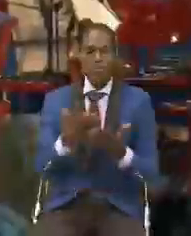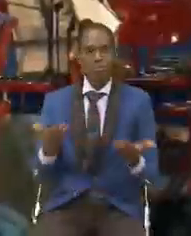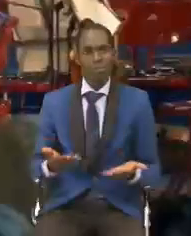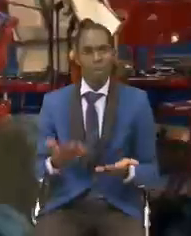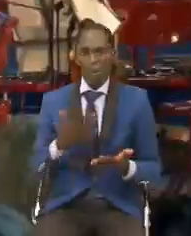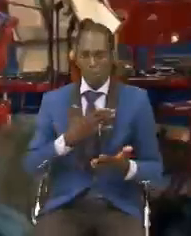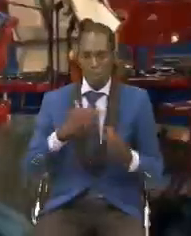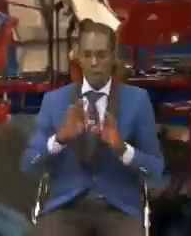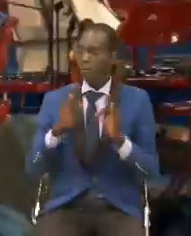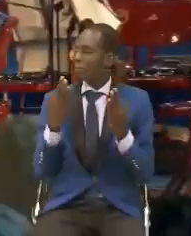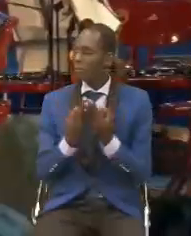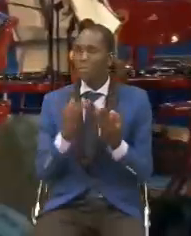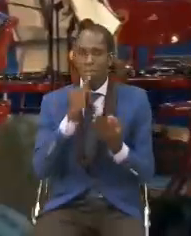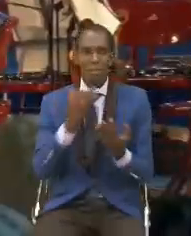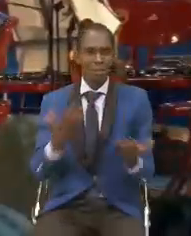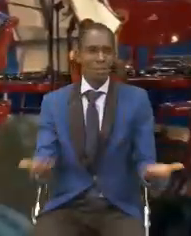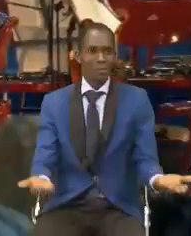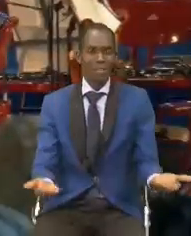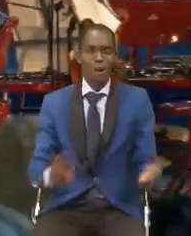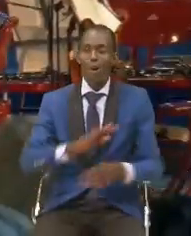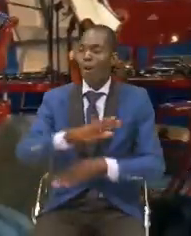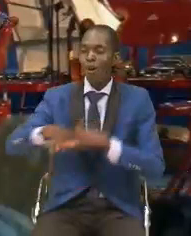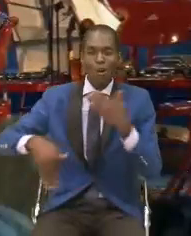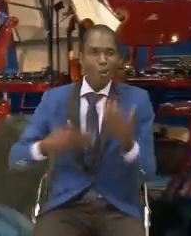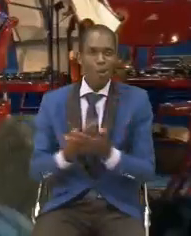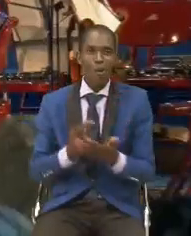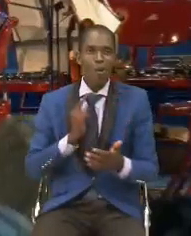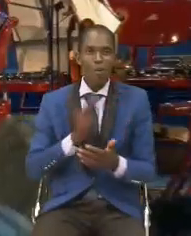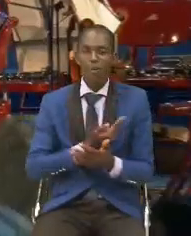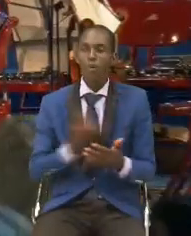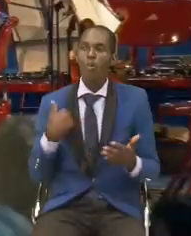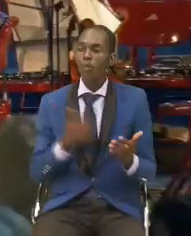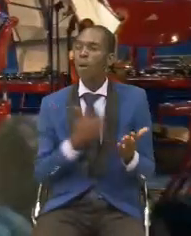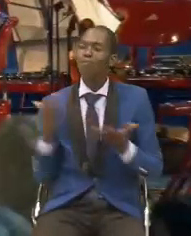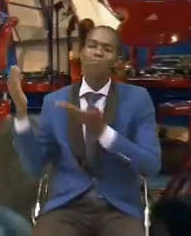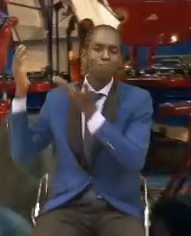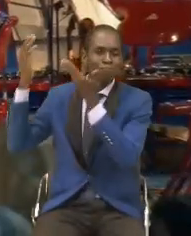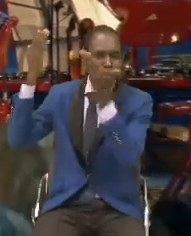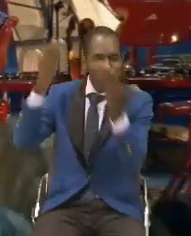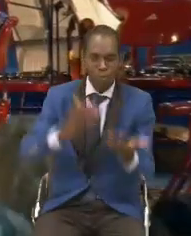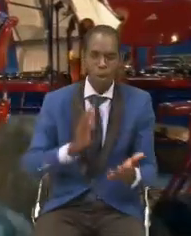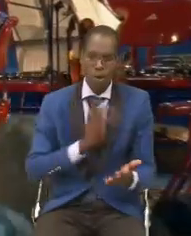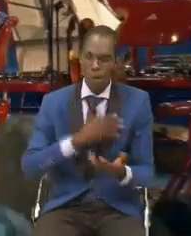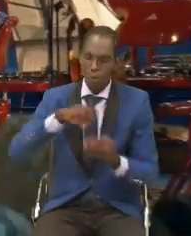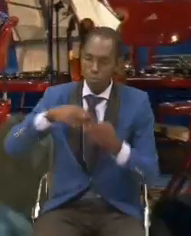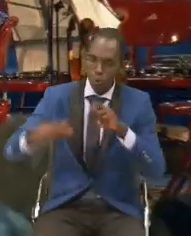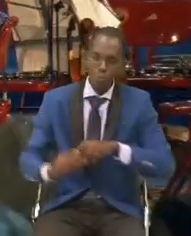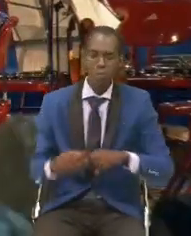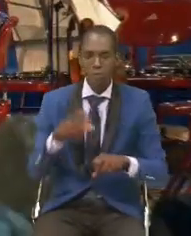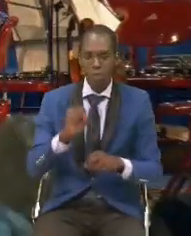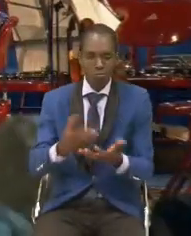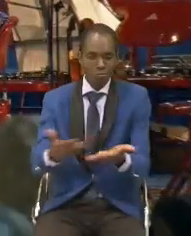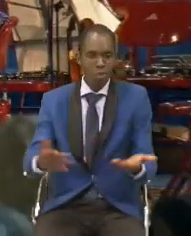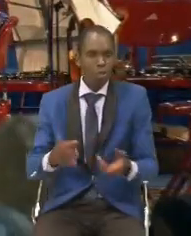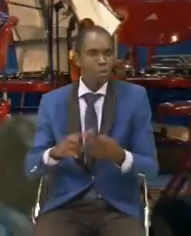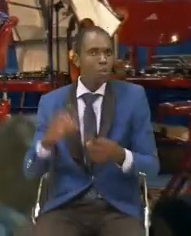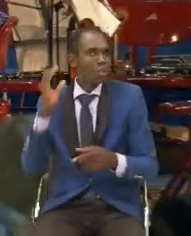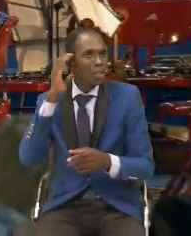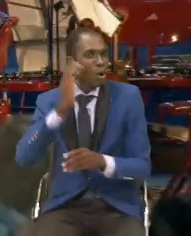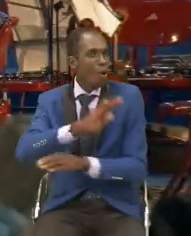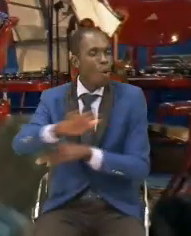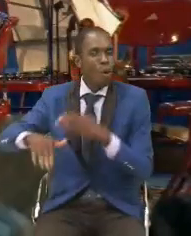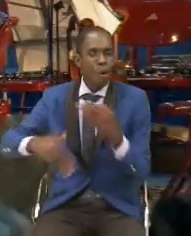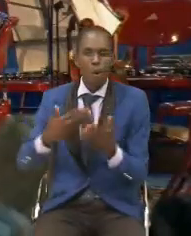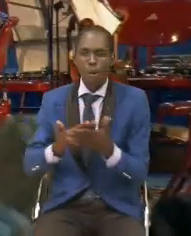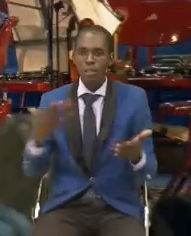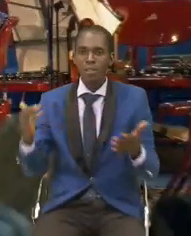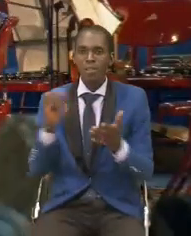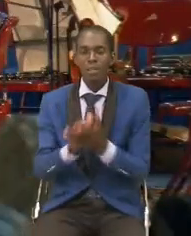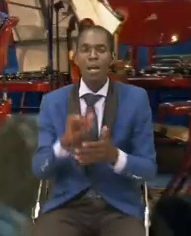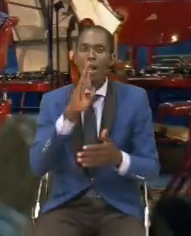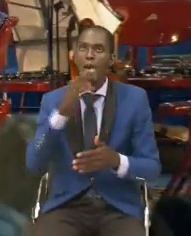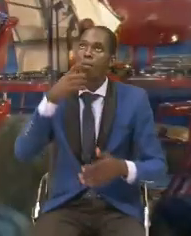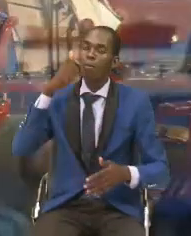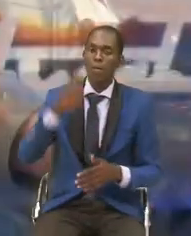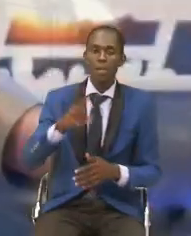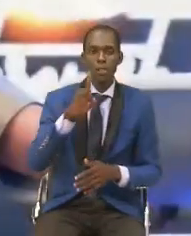i am here my family is here all the force we brought our problems to hear all things